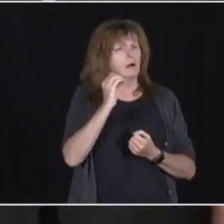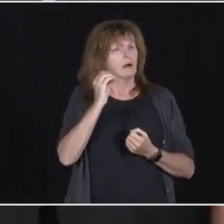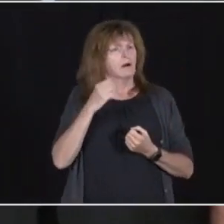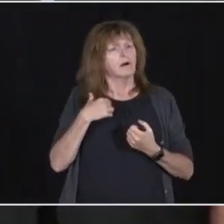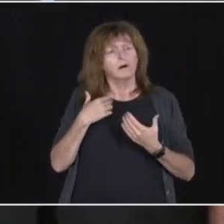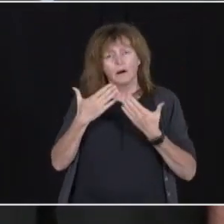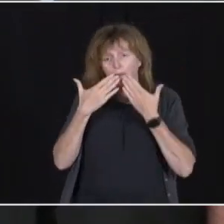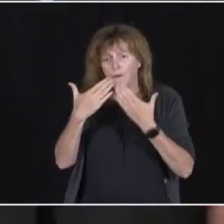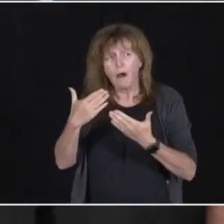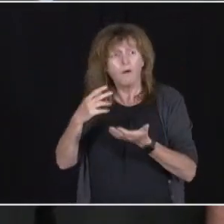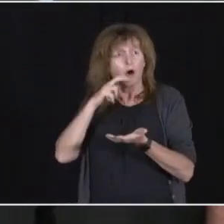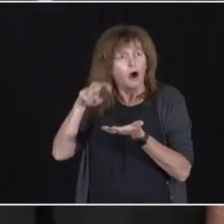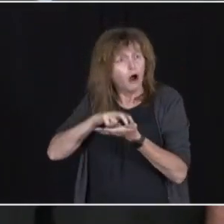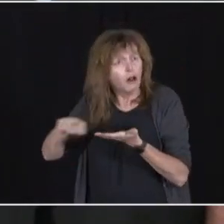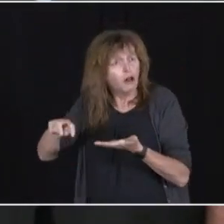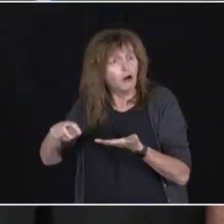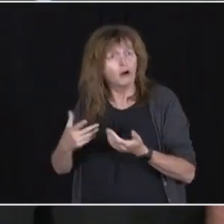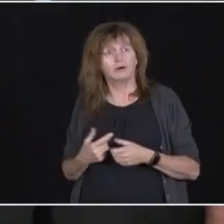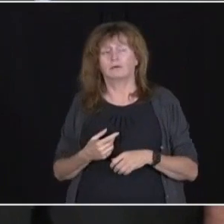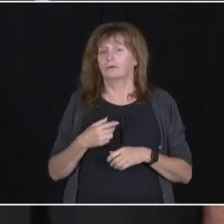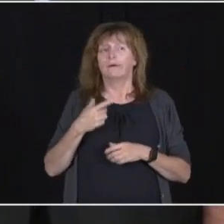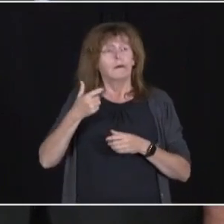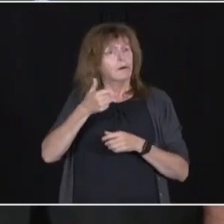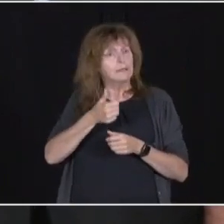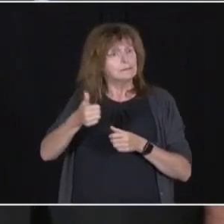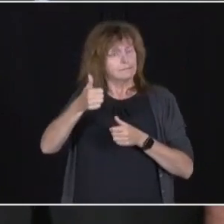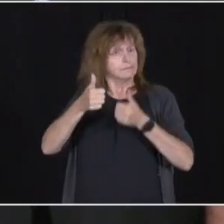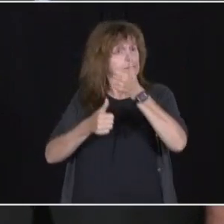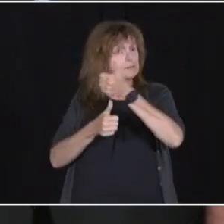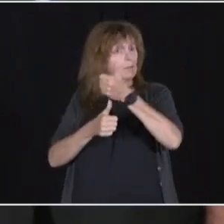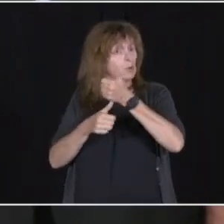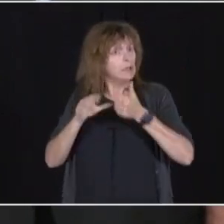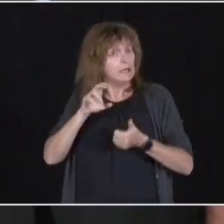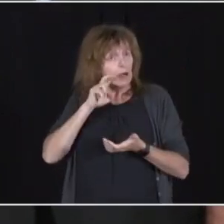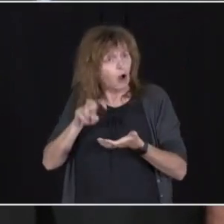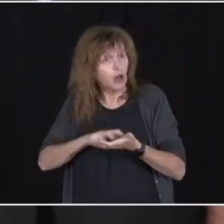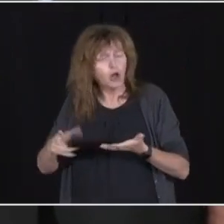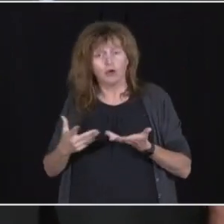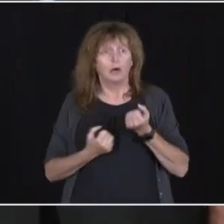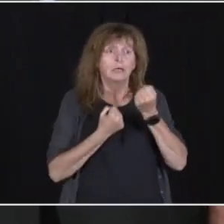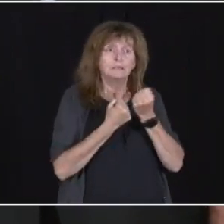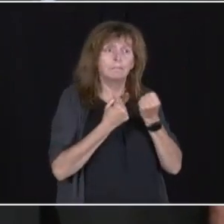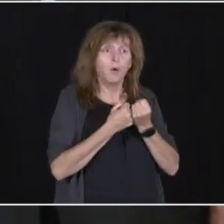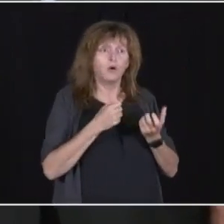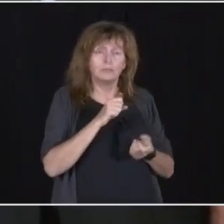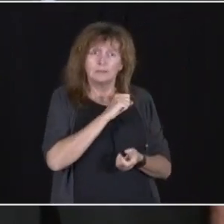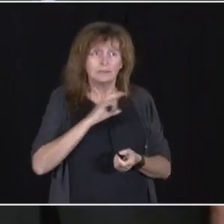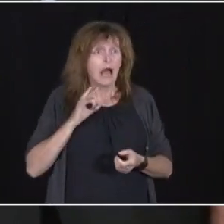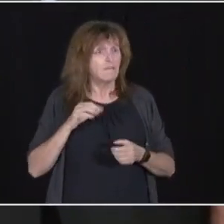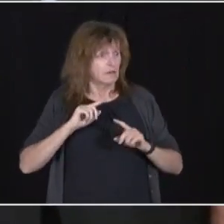parties and a dedicated staff for their hard work for the people of Ontario. I would also like to take a moment to